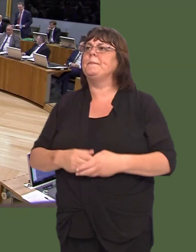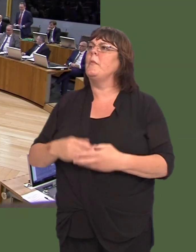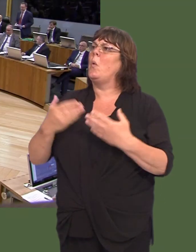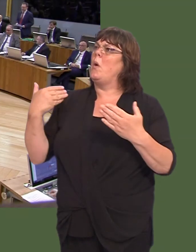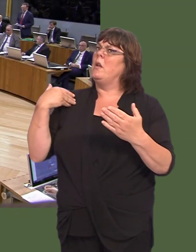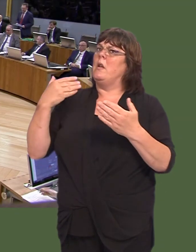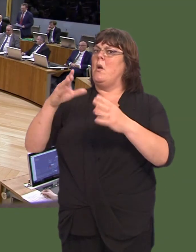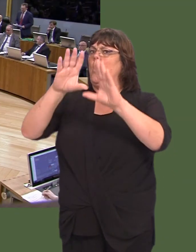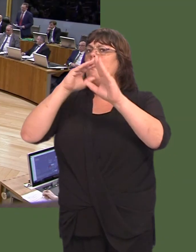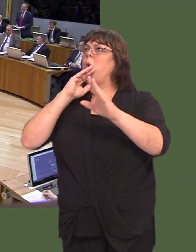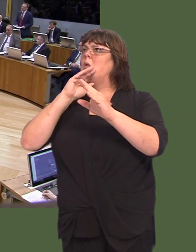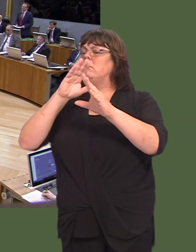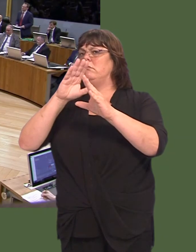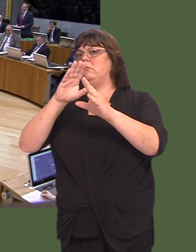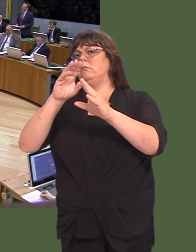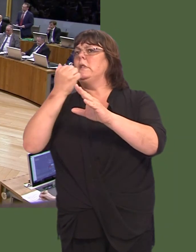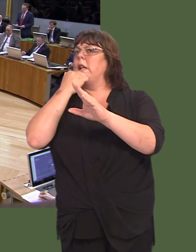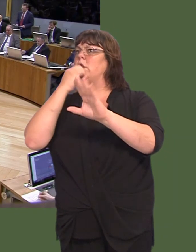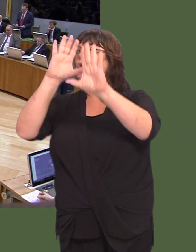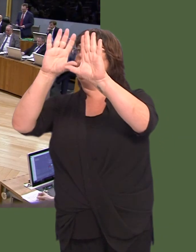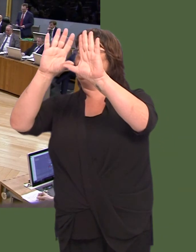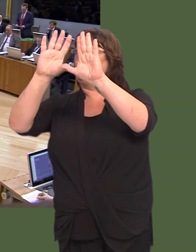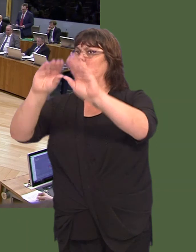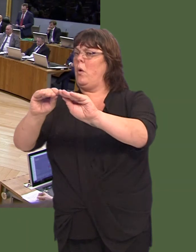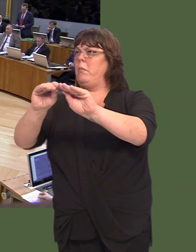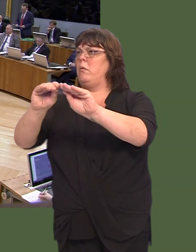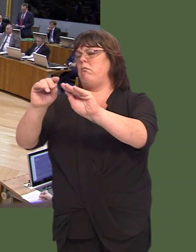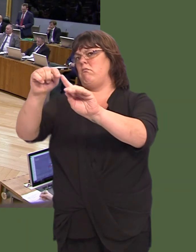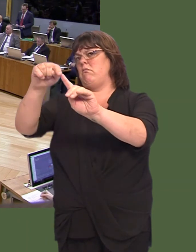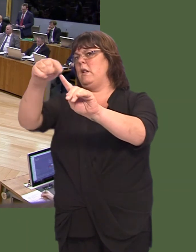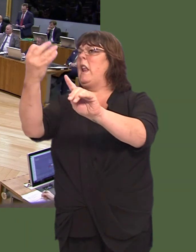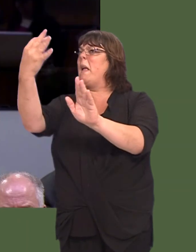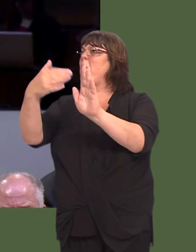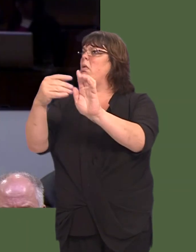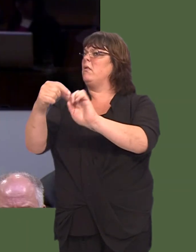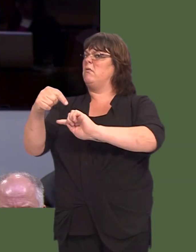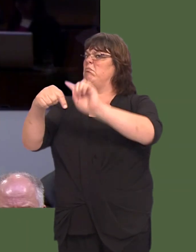We are now eight months away from the drop-dead date, when the Superfast Cymru projectó.